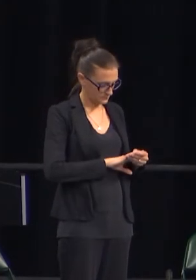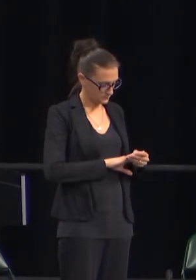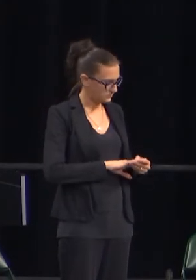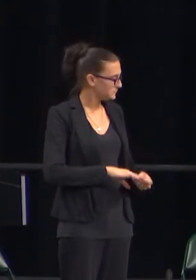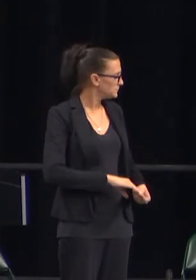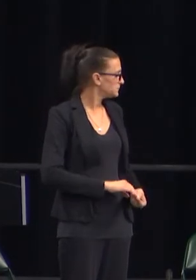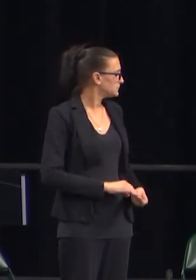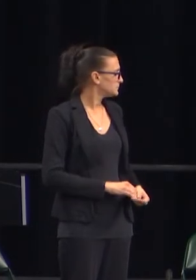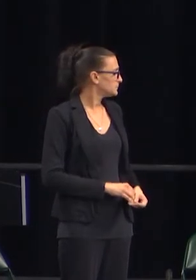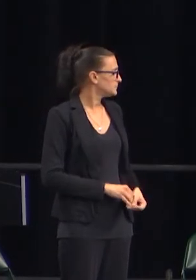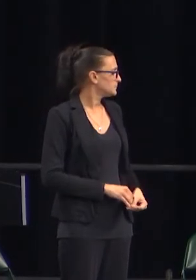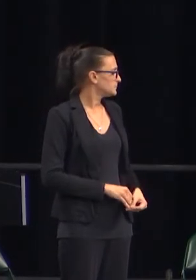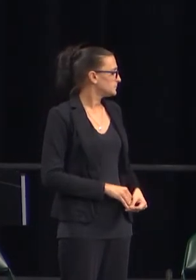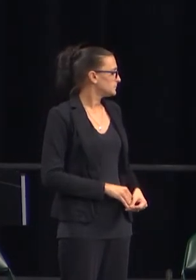(audience applauding) Thank you.